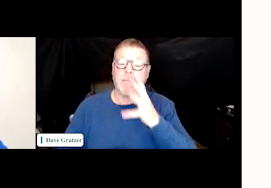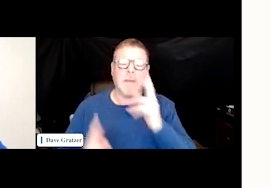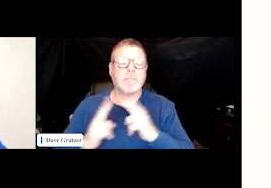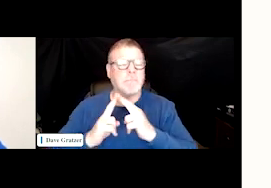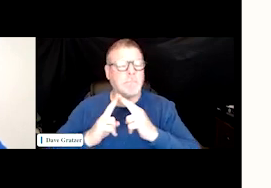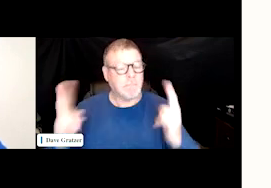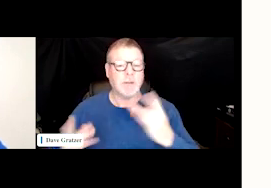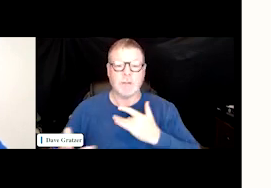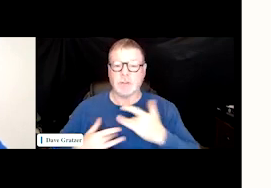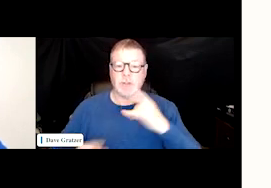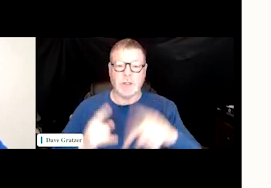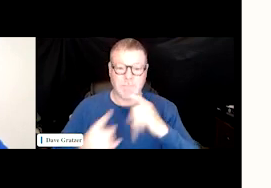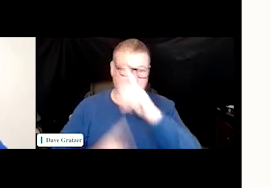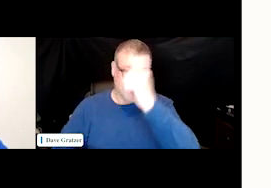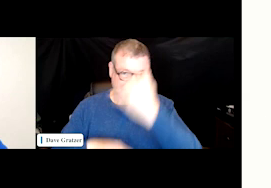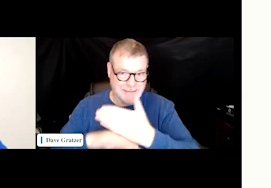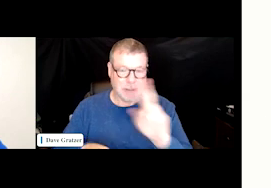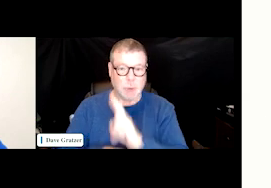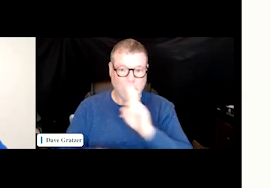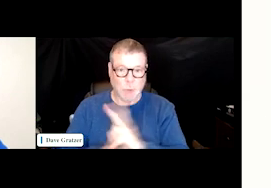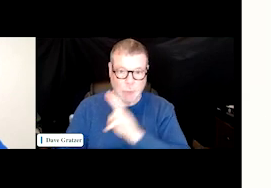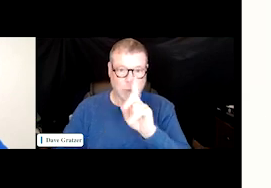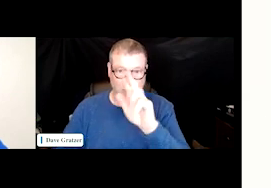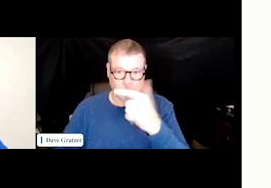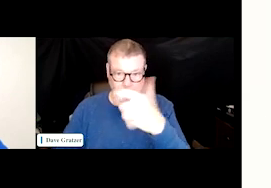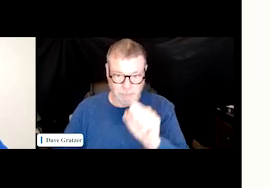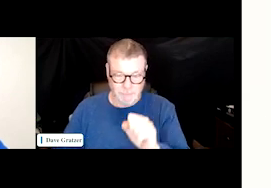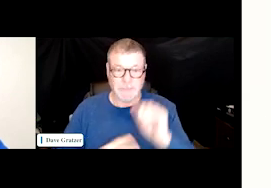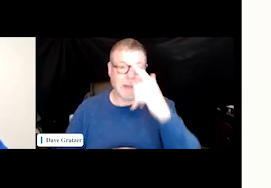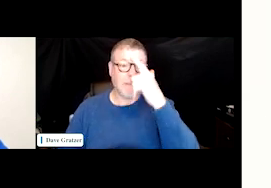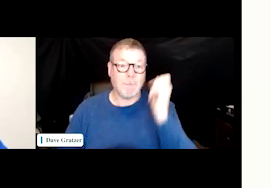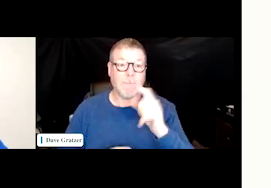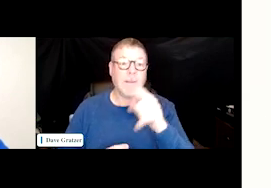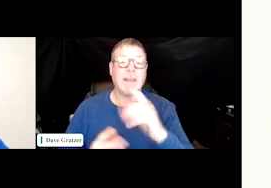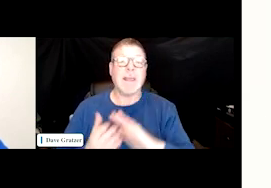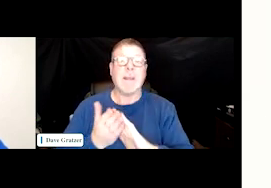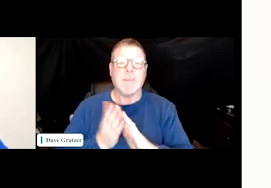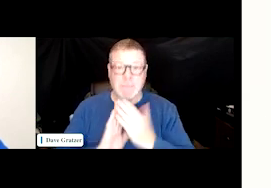about her son's substance use as he has made homicidal remarks towards mother